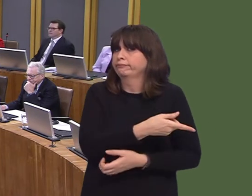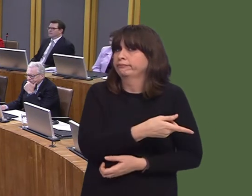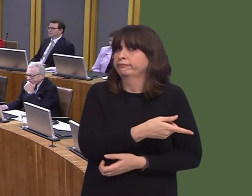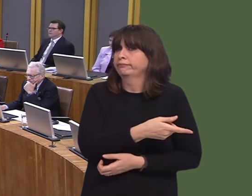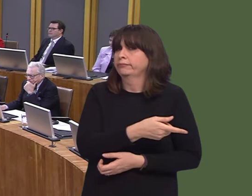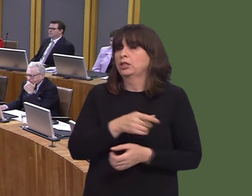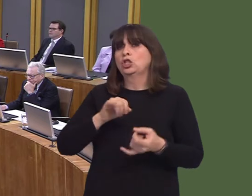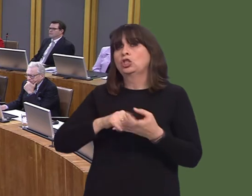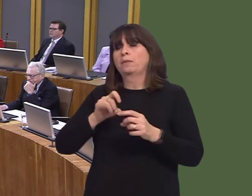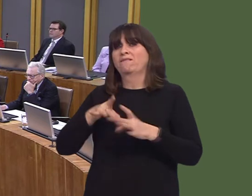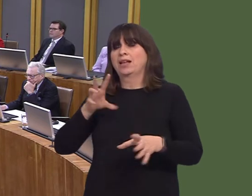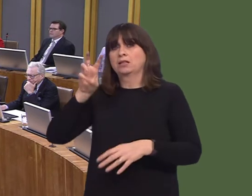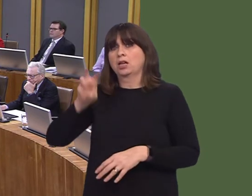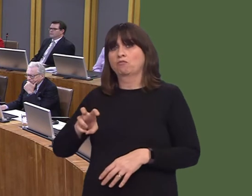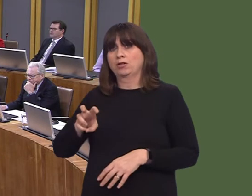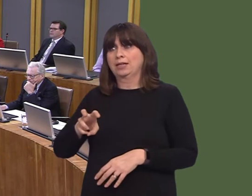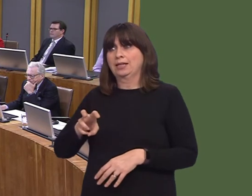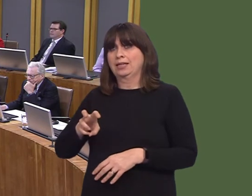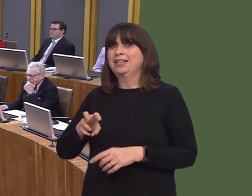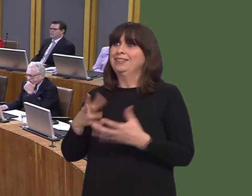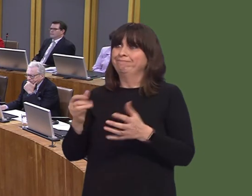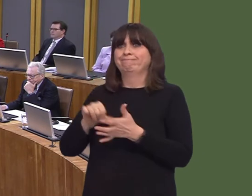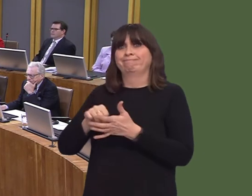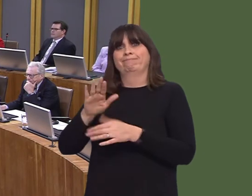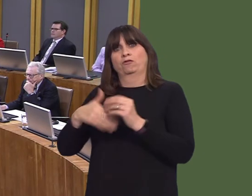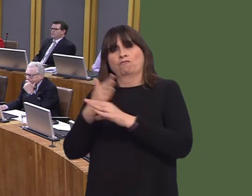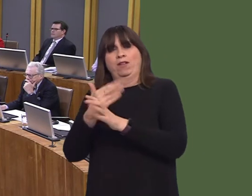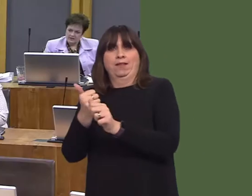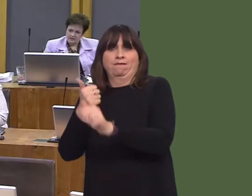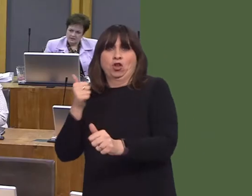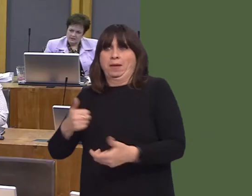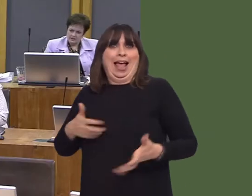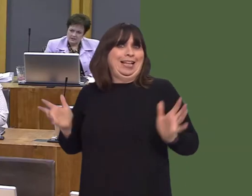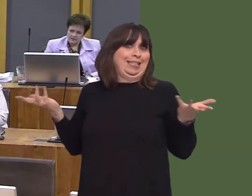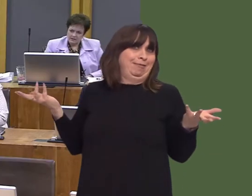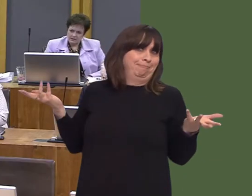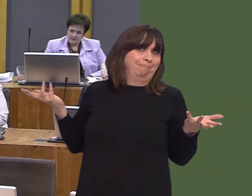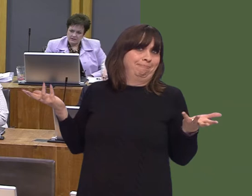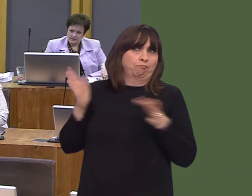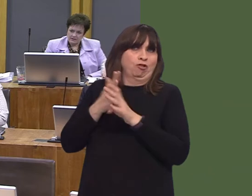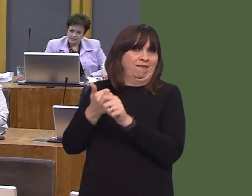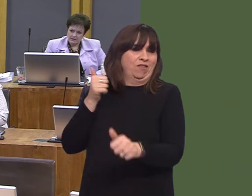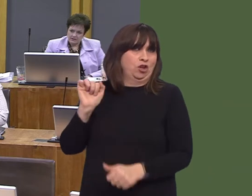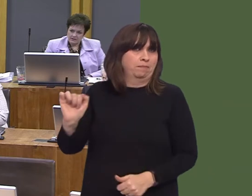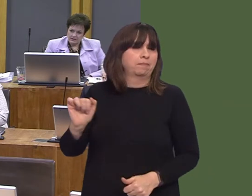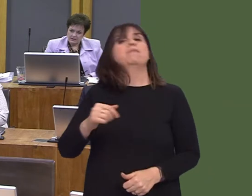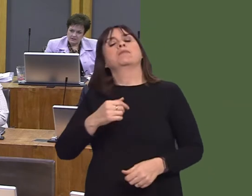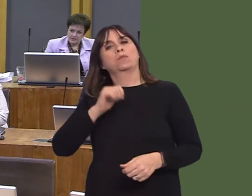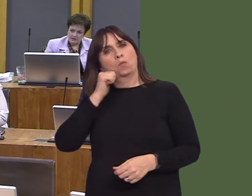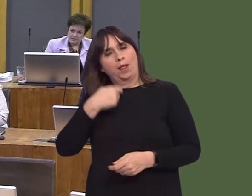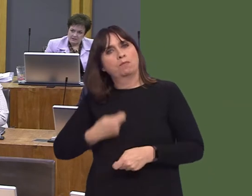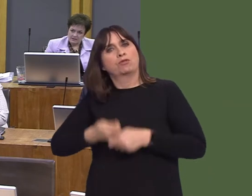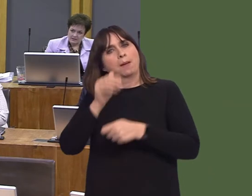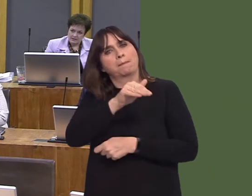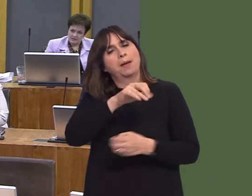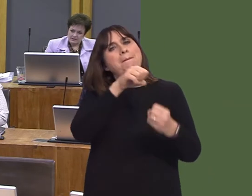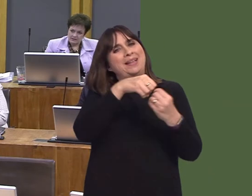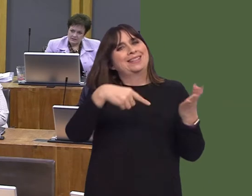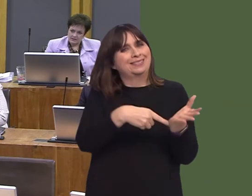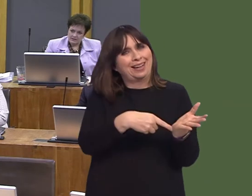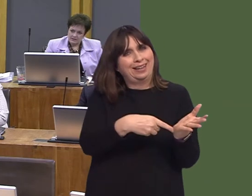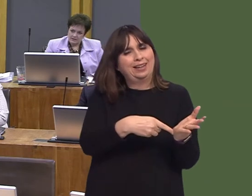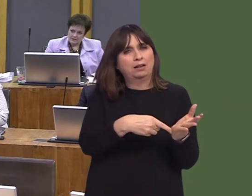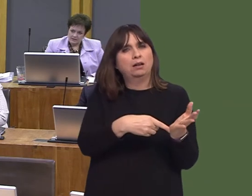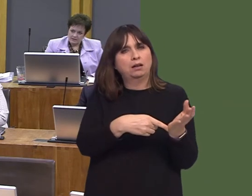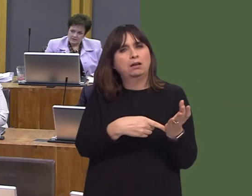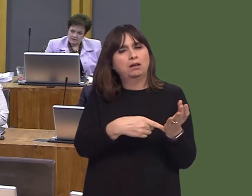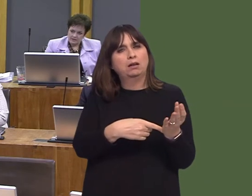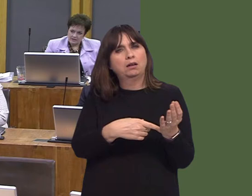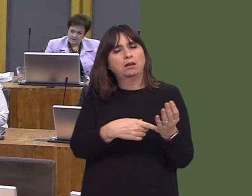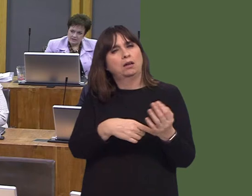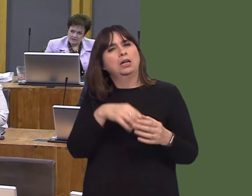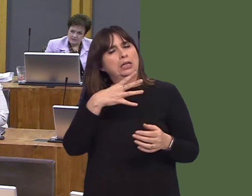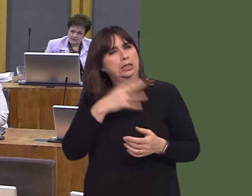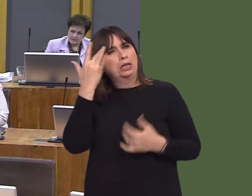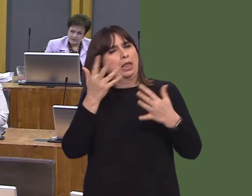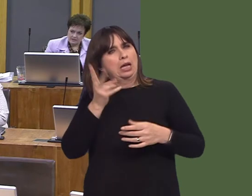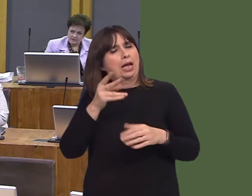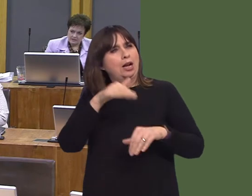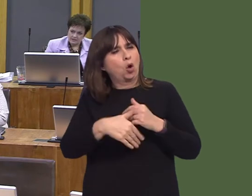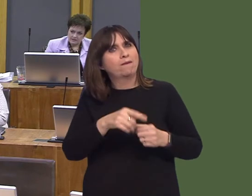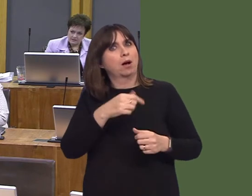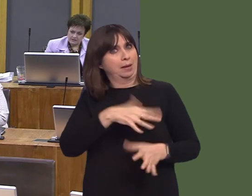of which over £8 million is earmarked for Rhymney.